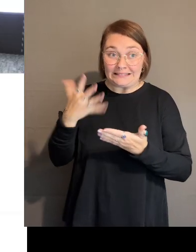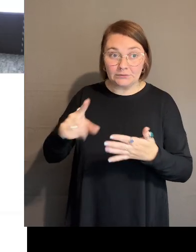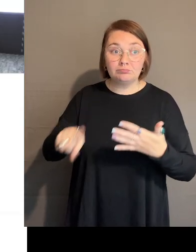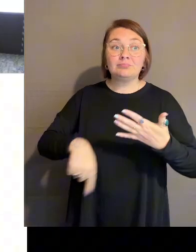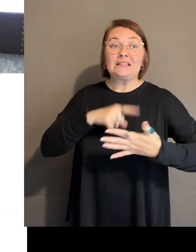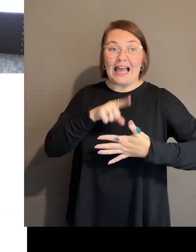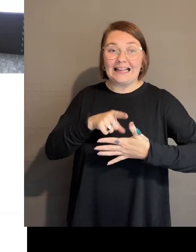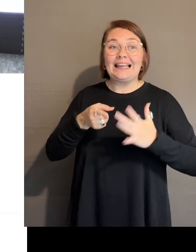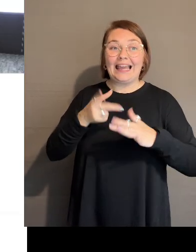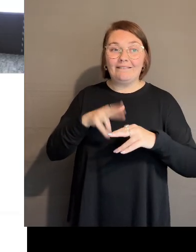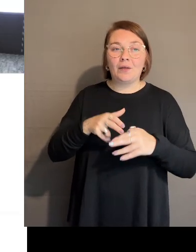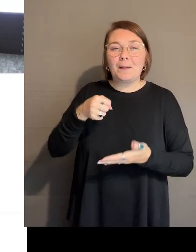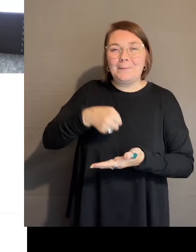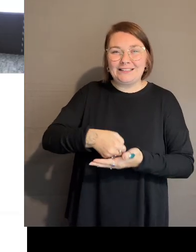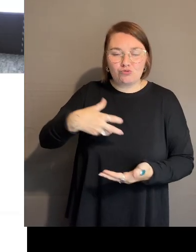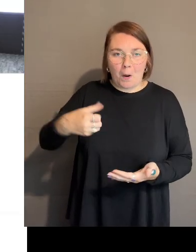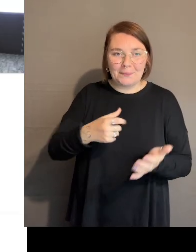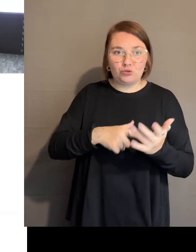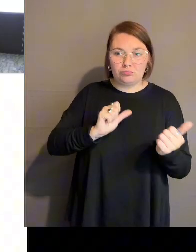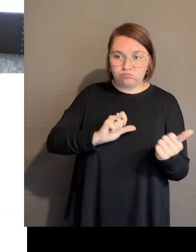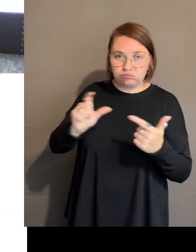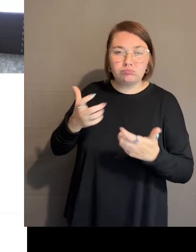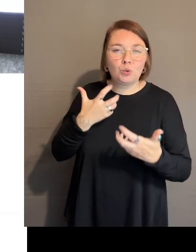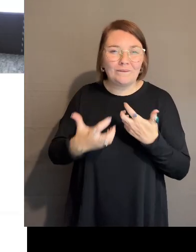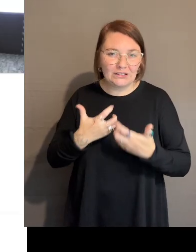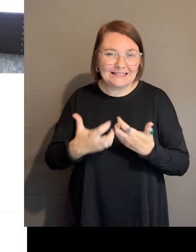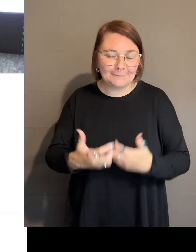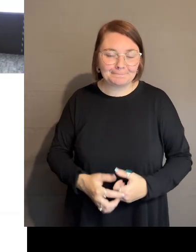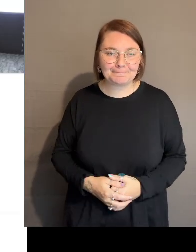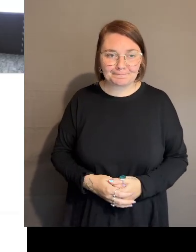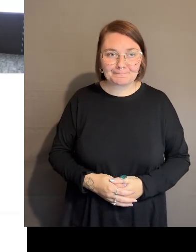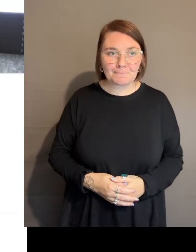And if they fulfill the basic requirements to attend university.